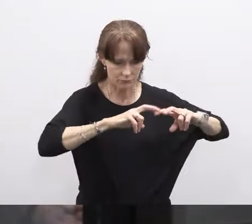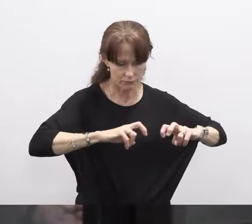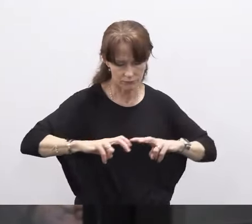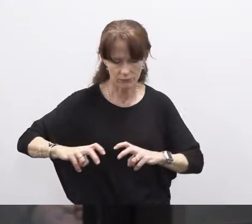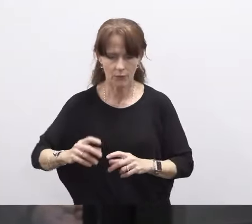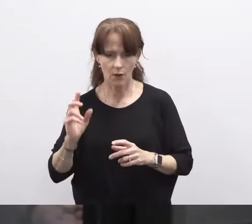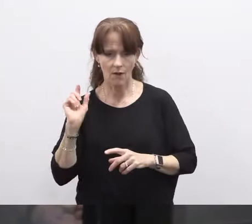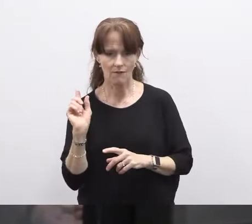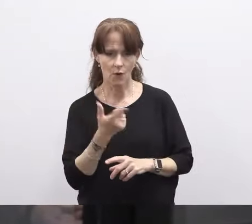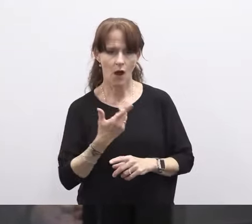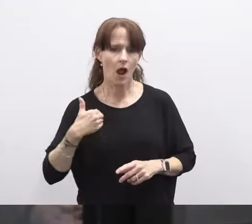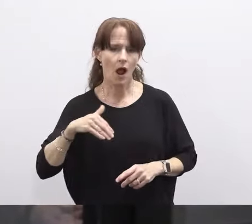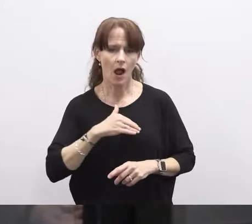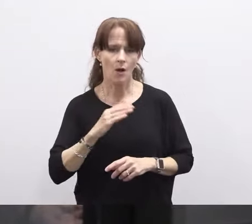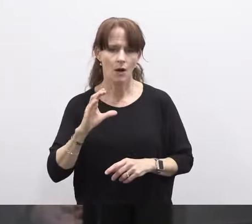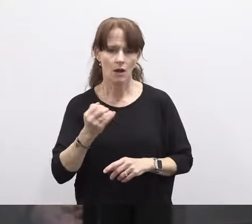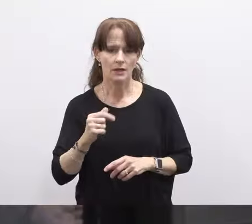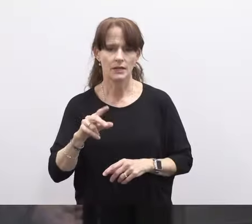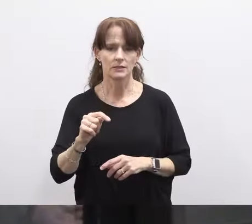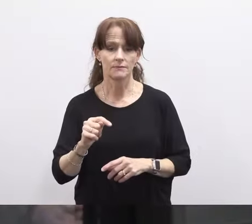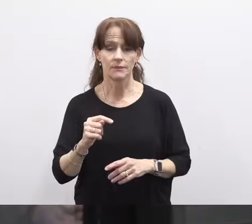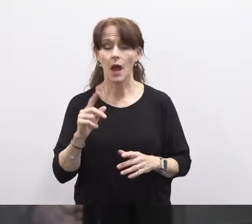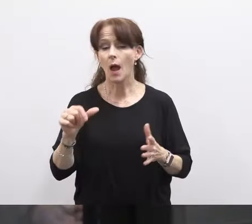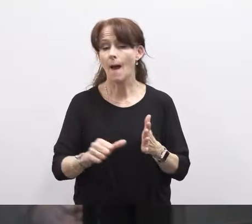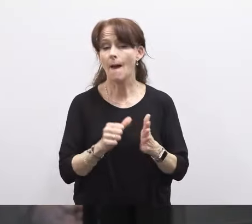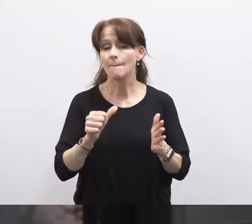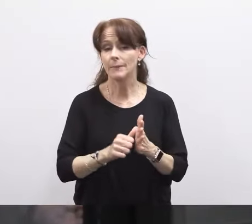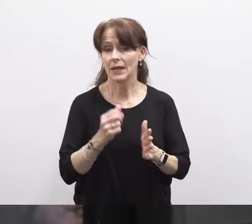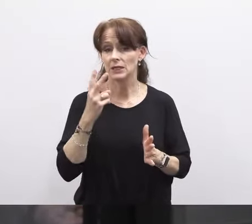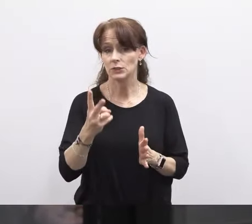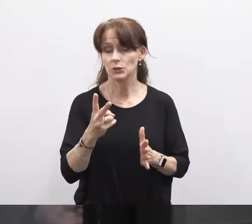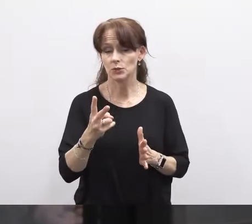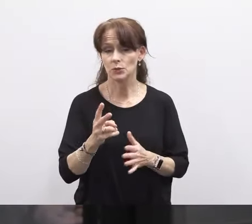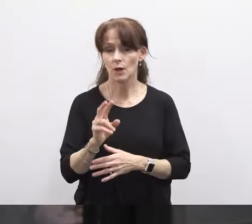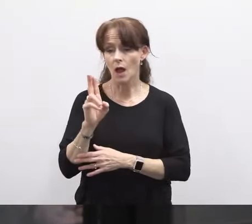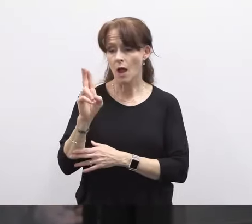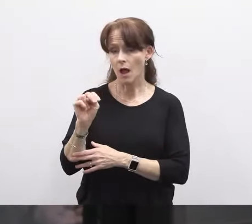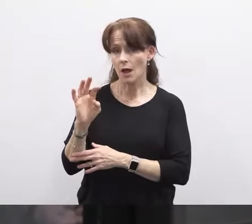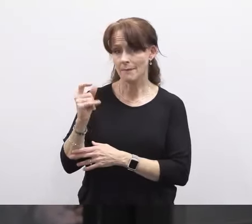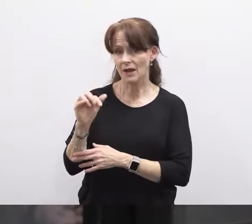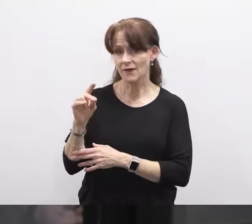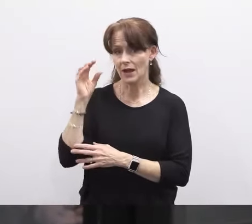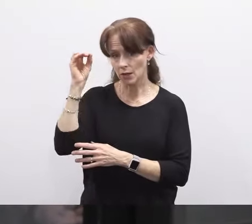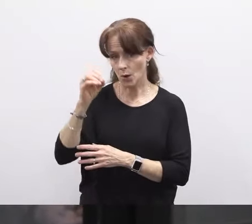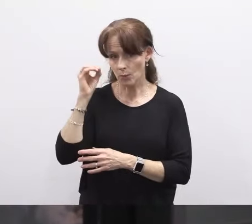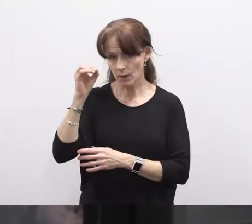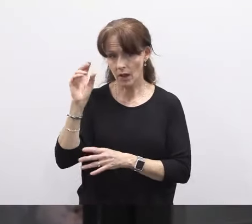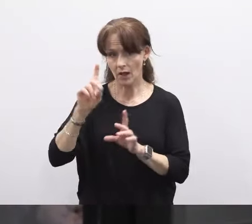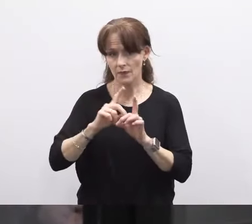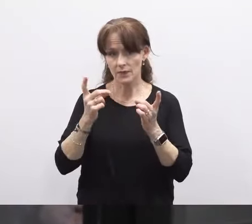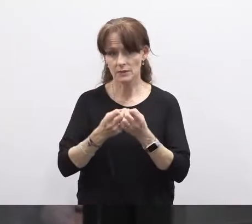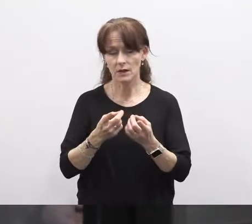So when you look at the financials, you'll see on page two, that we've issued an unmodified opinion on the district's financial statements.